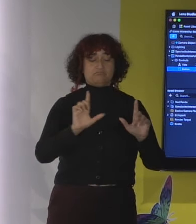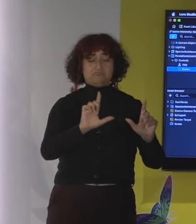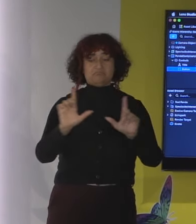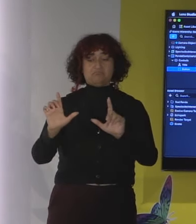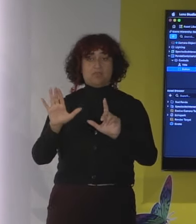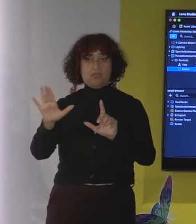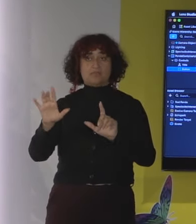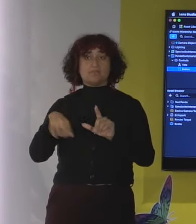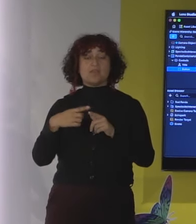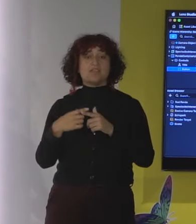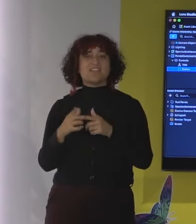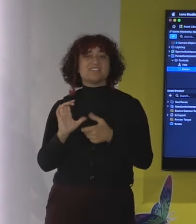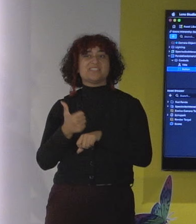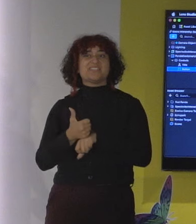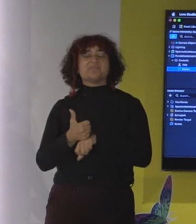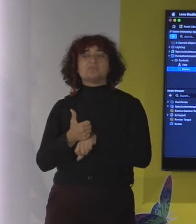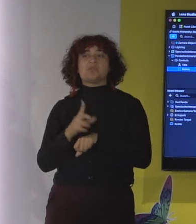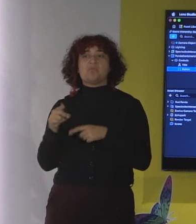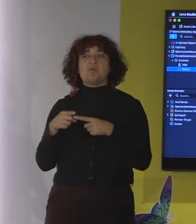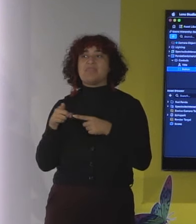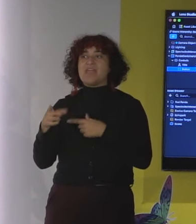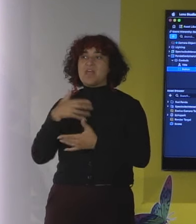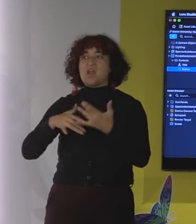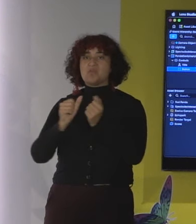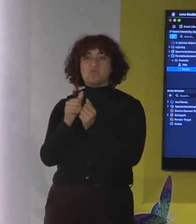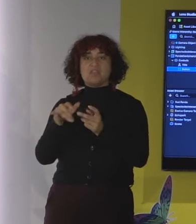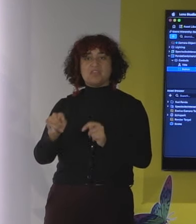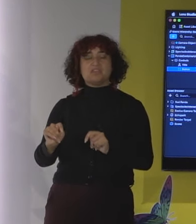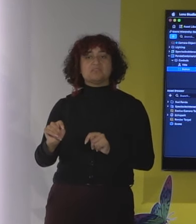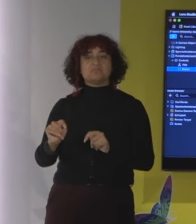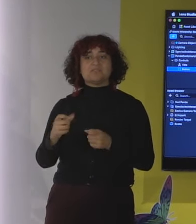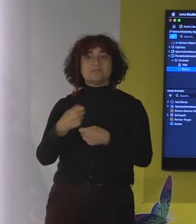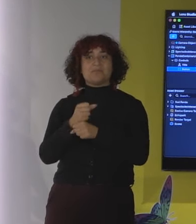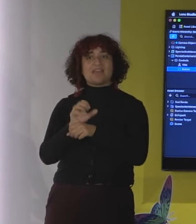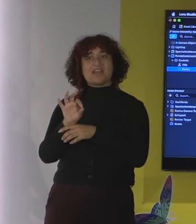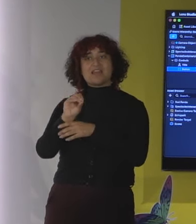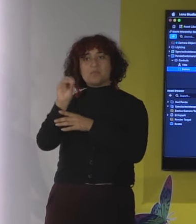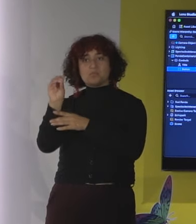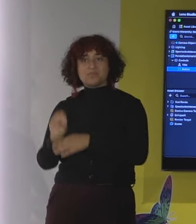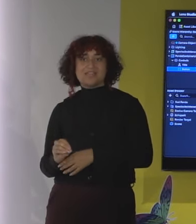And then, let's just set it to when they interact with it, let's make it 90% of the size.